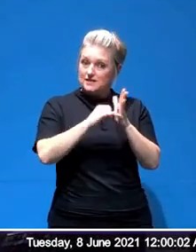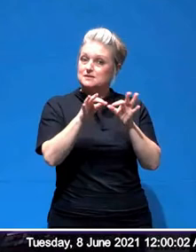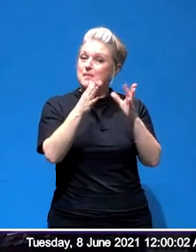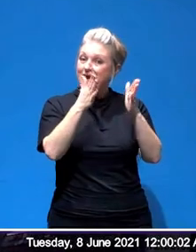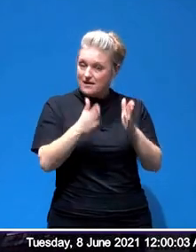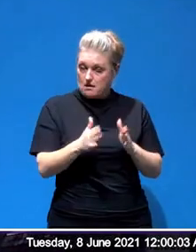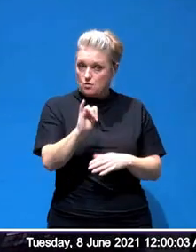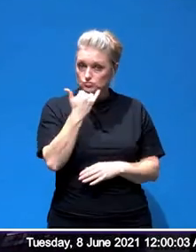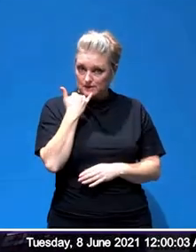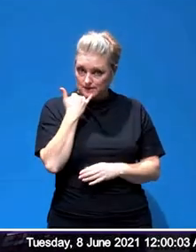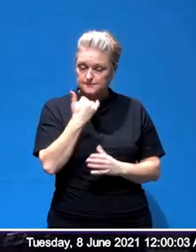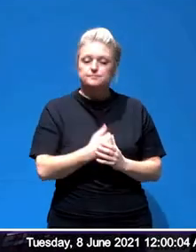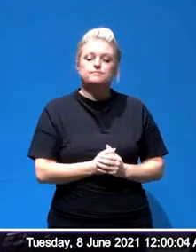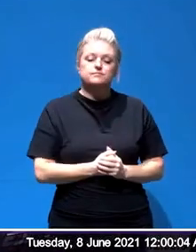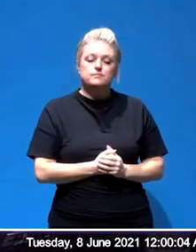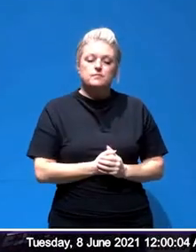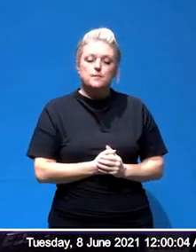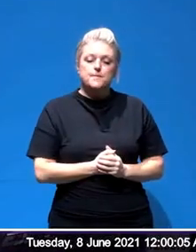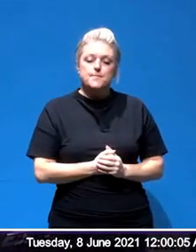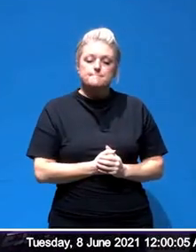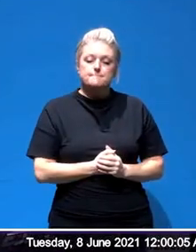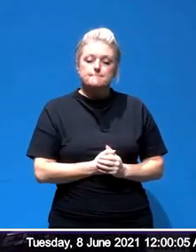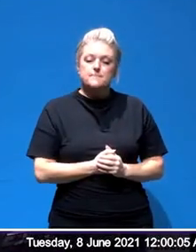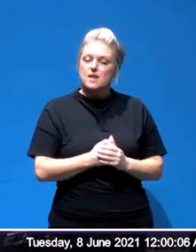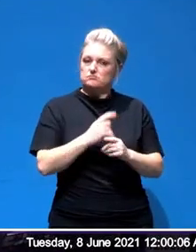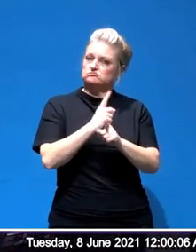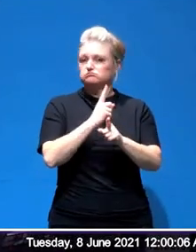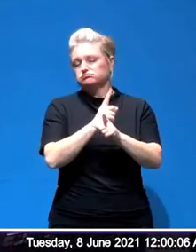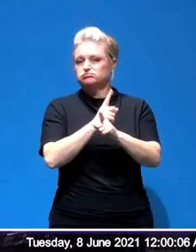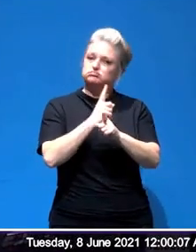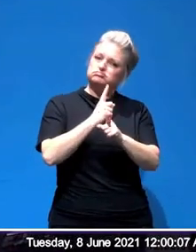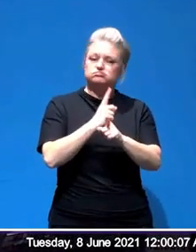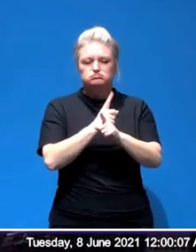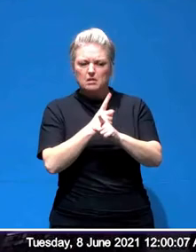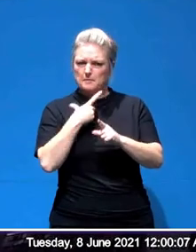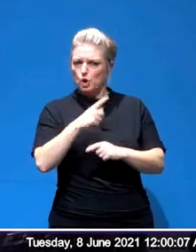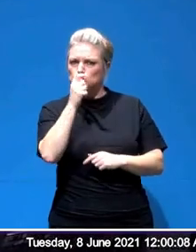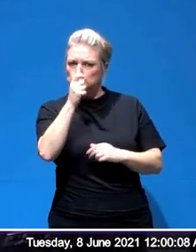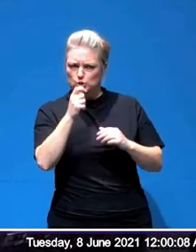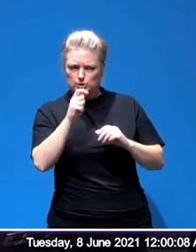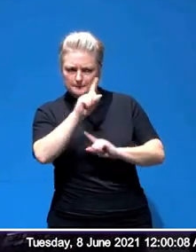via phone, for Daniel's planning meeting, which we had also discussed